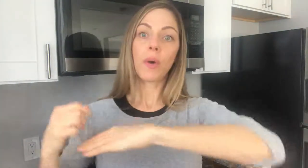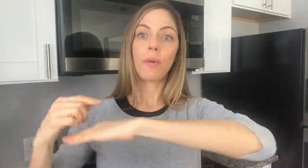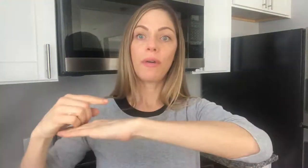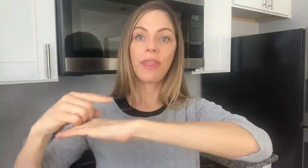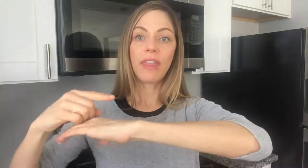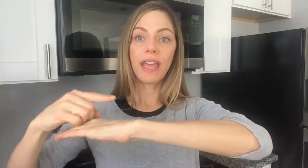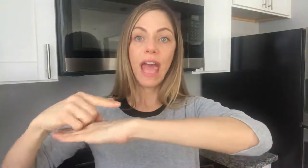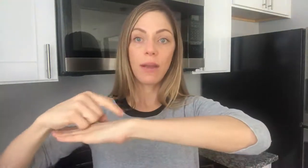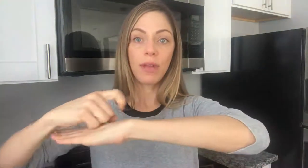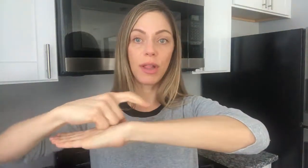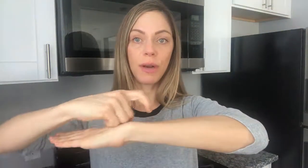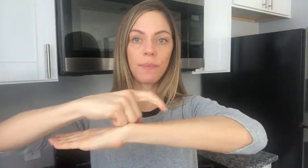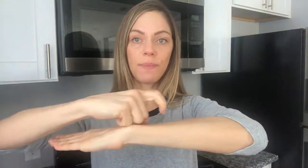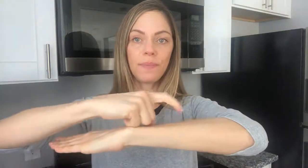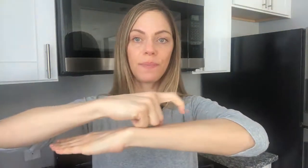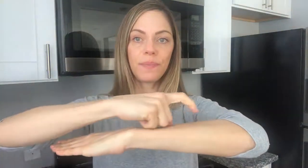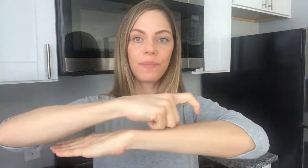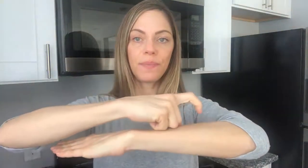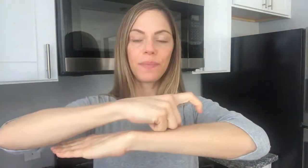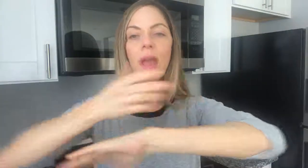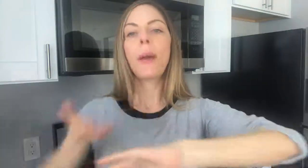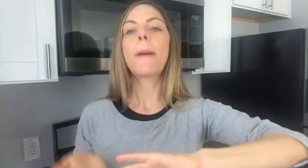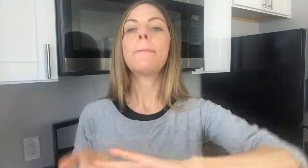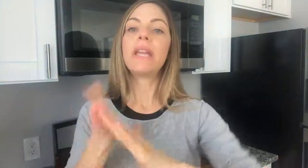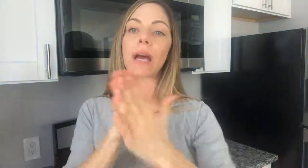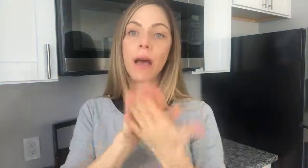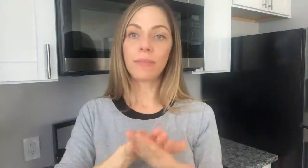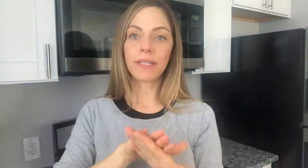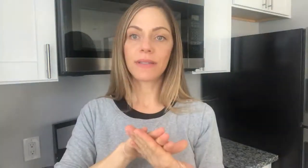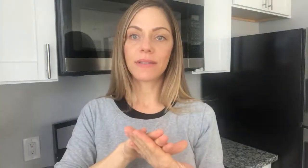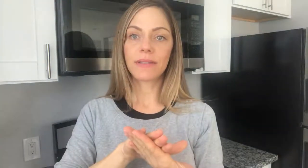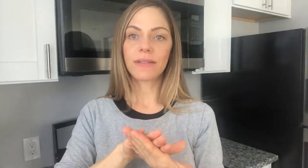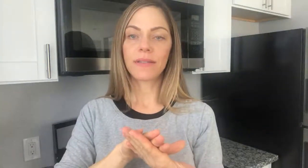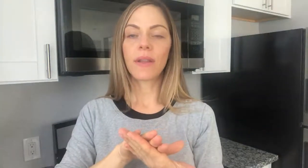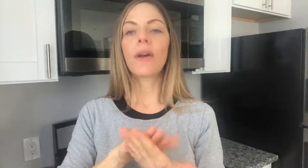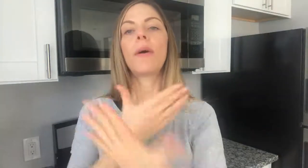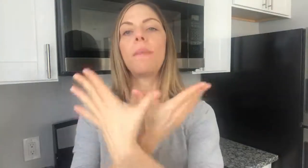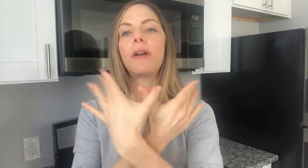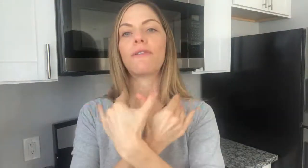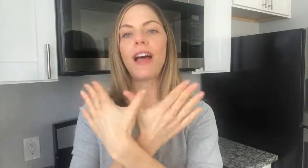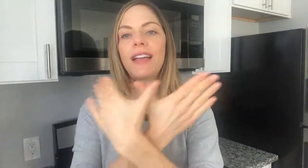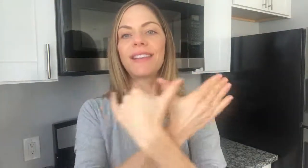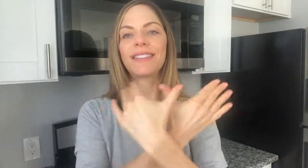So the CATERPILLAR - BECOMES - BUTTERFLY